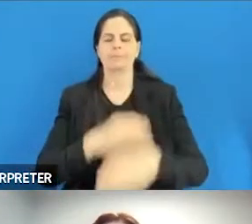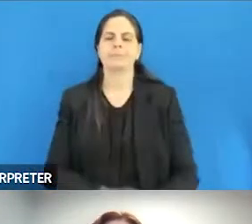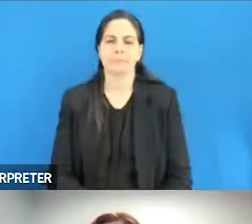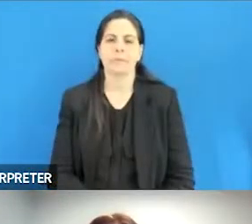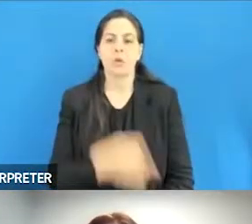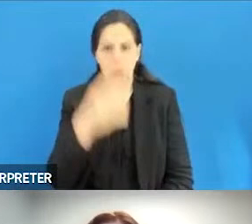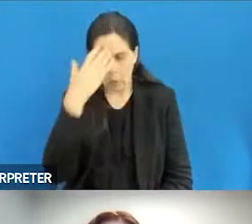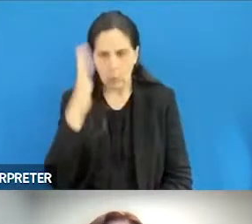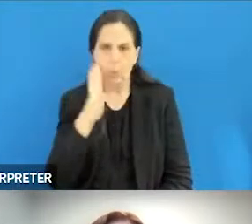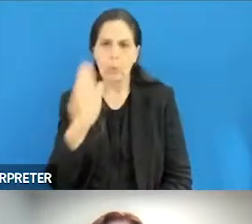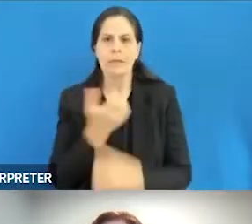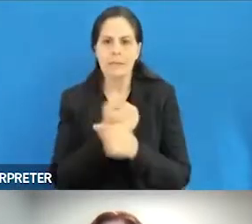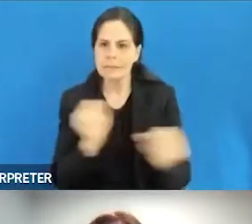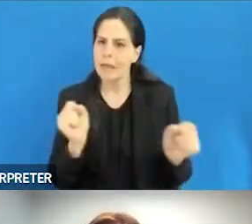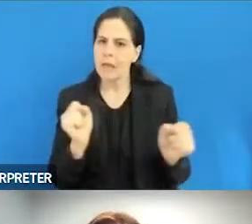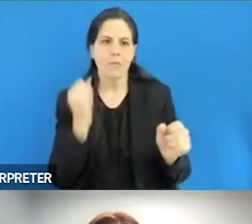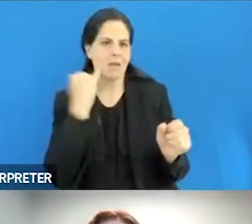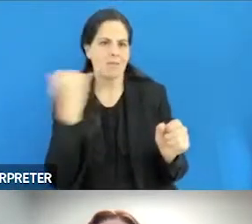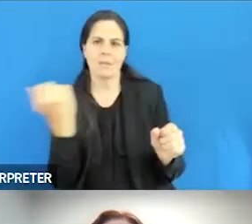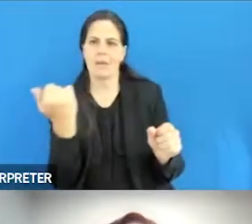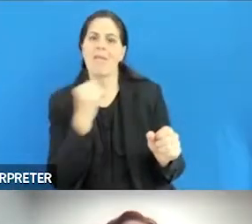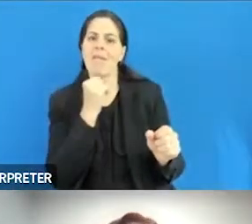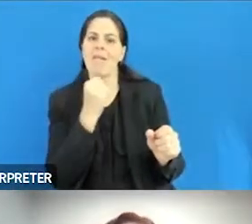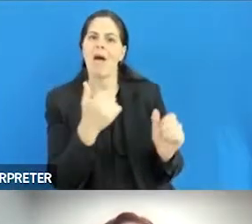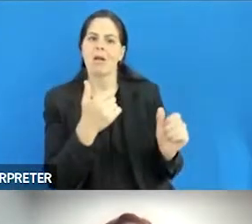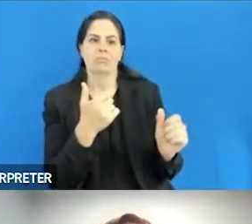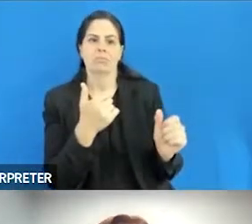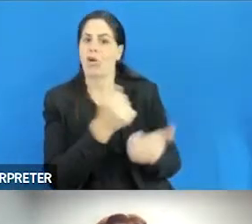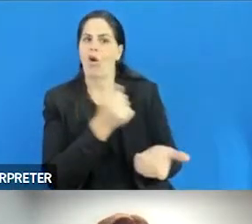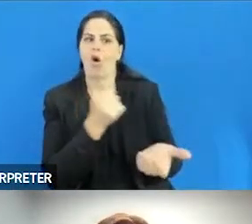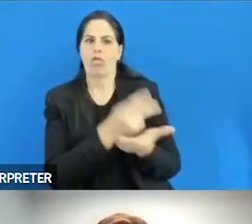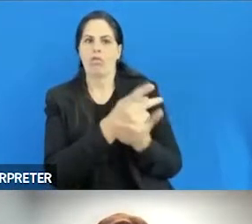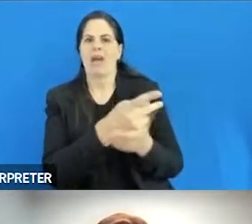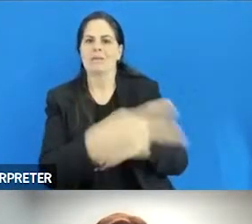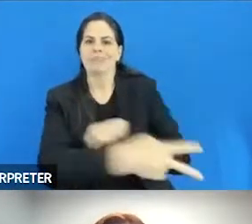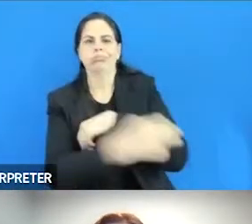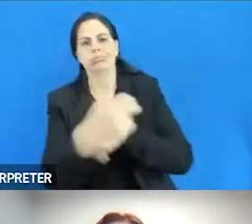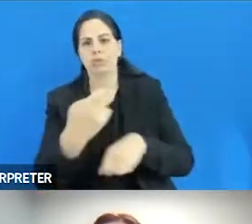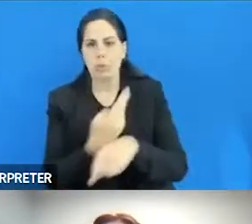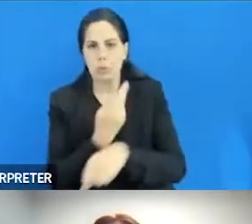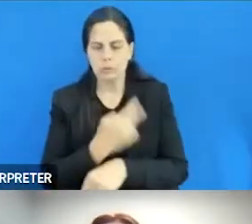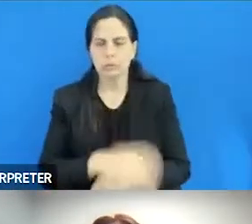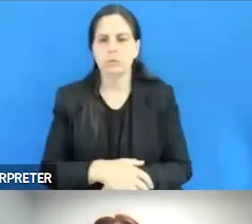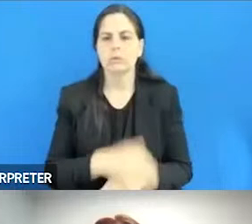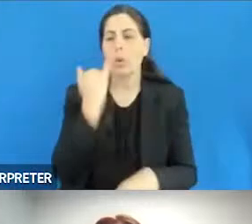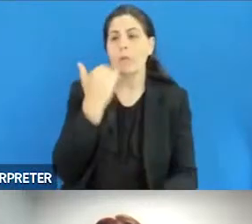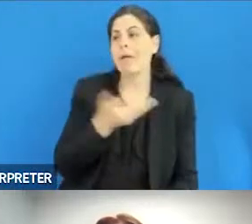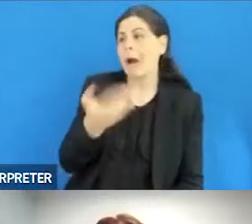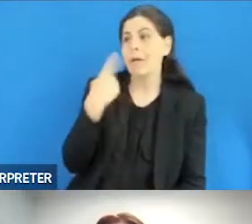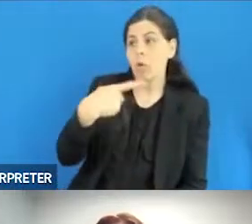from unauthorized or unpaid use. If you're being hired to appear in a podcast, having a union contract with your employer